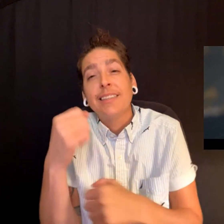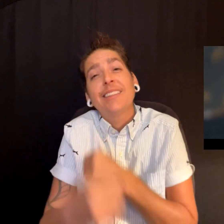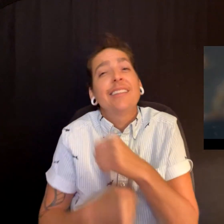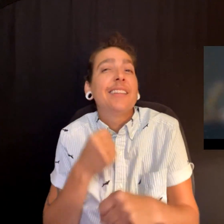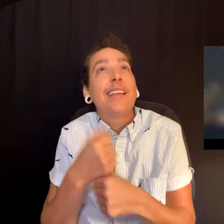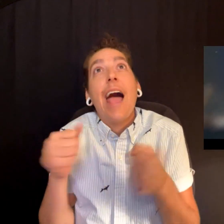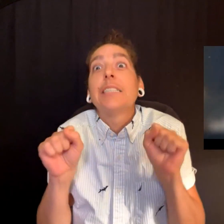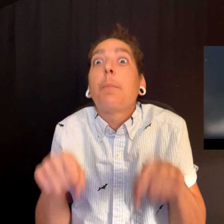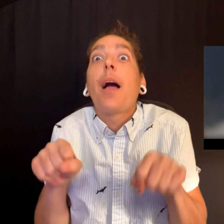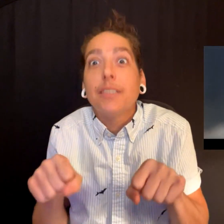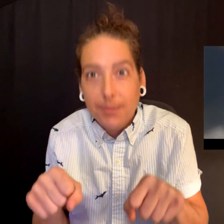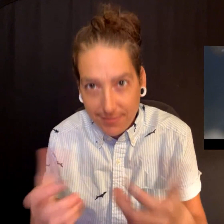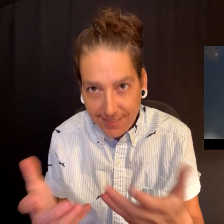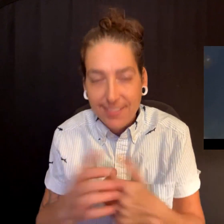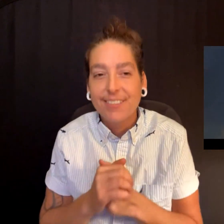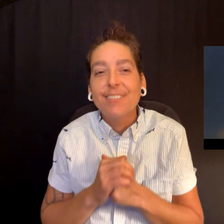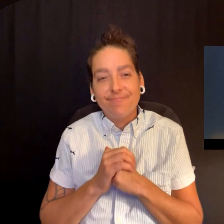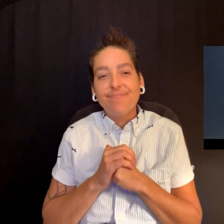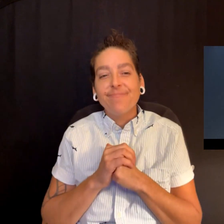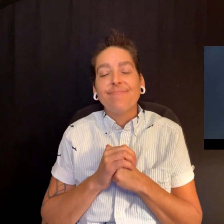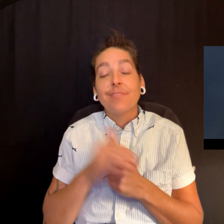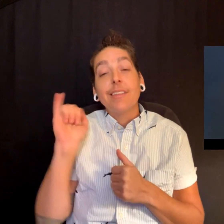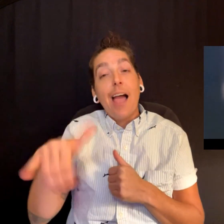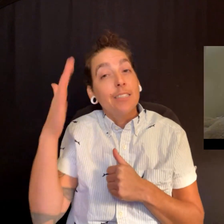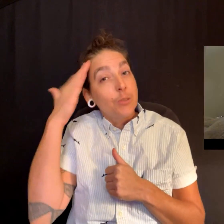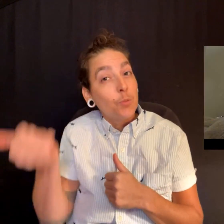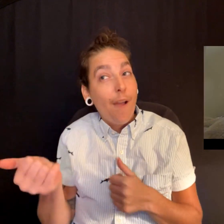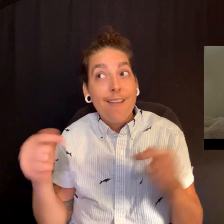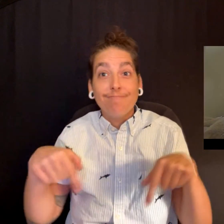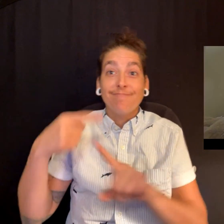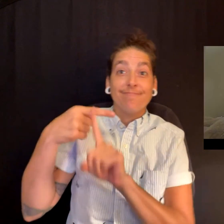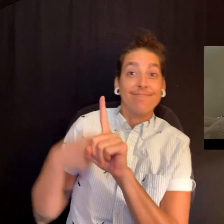your family and you want them to be around for as long. as possible